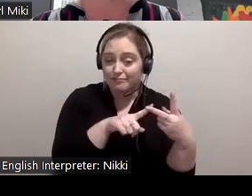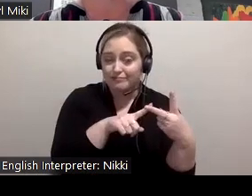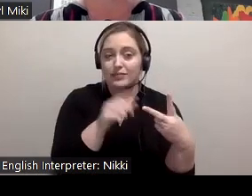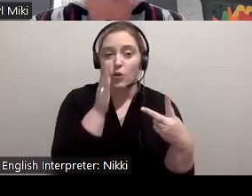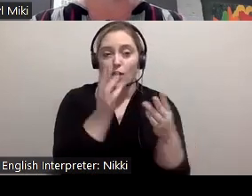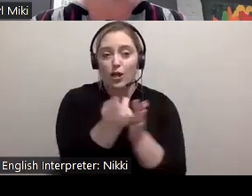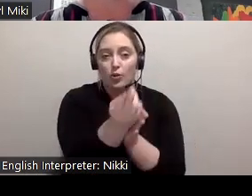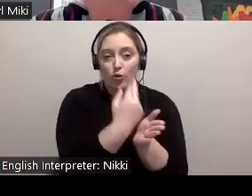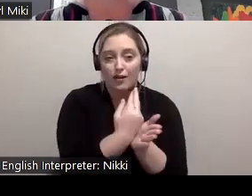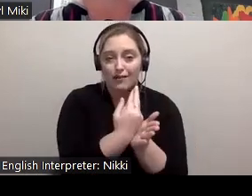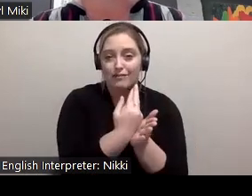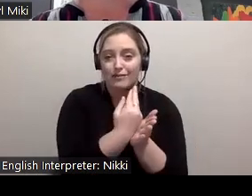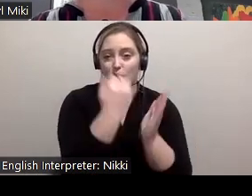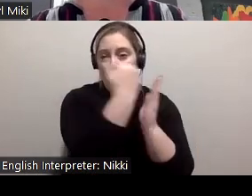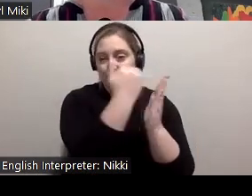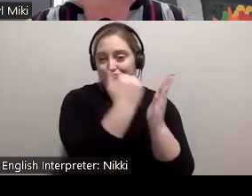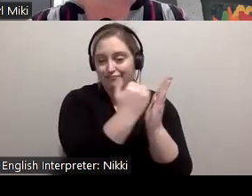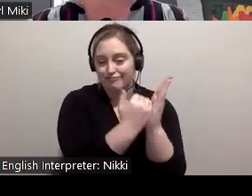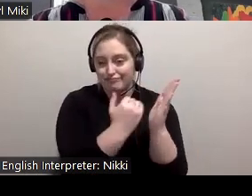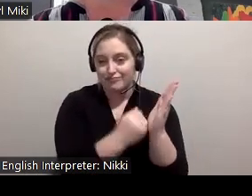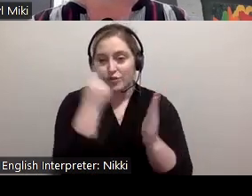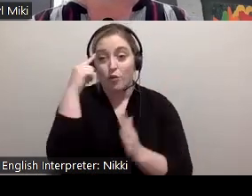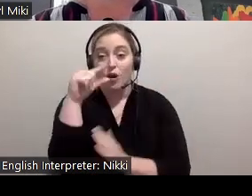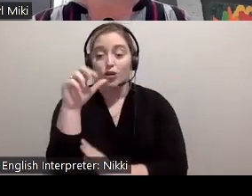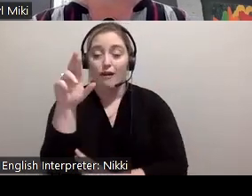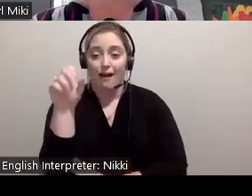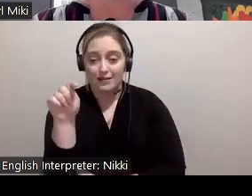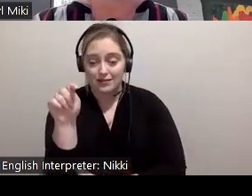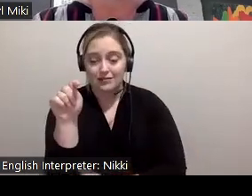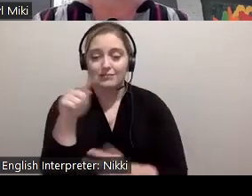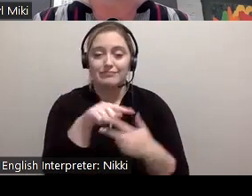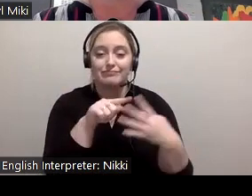parameters or the specs of the grant. And we'll also talk